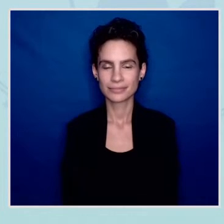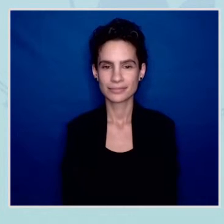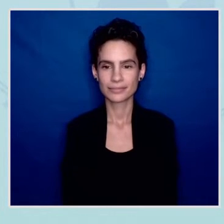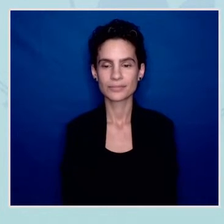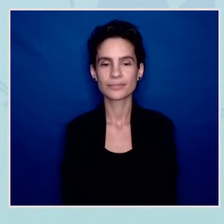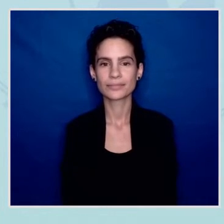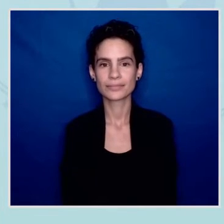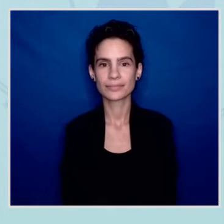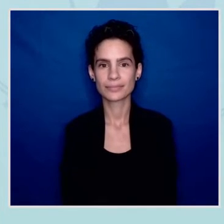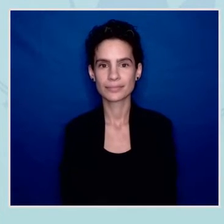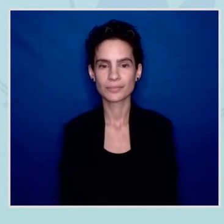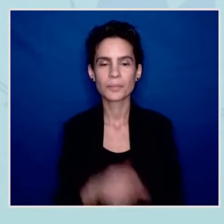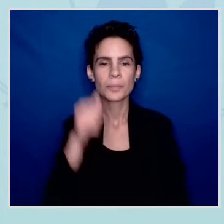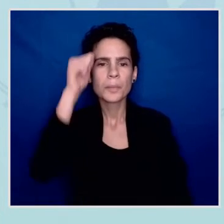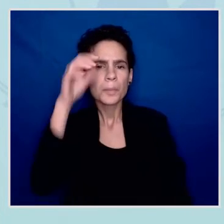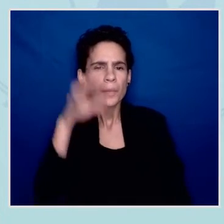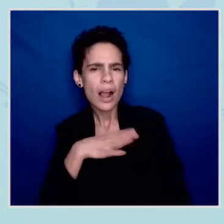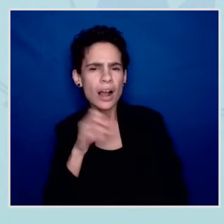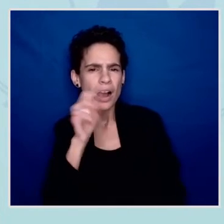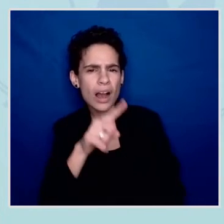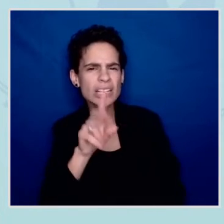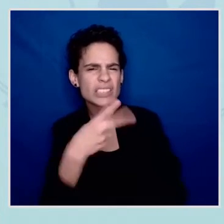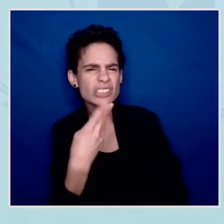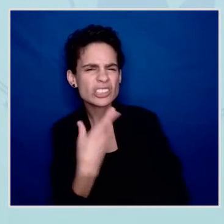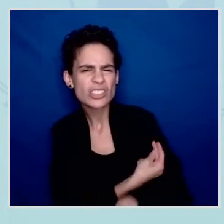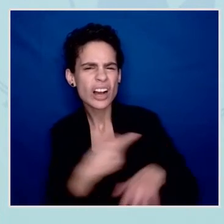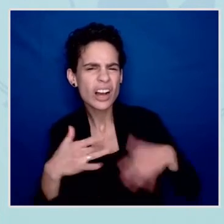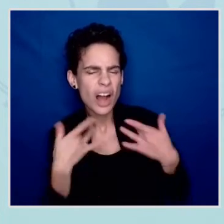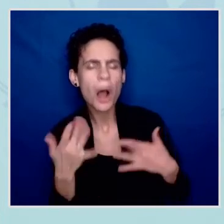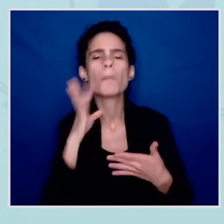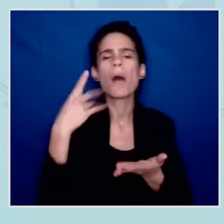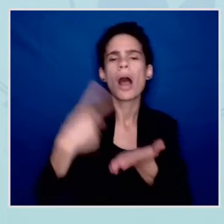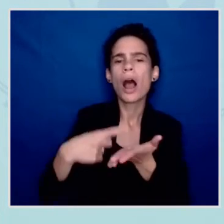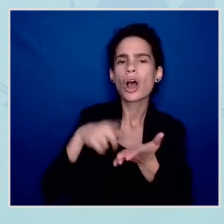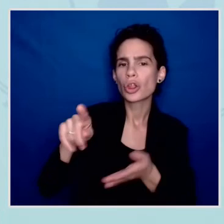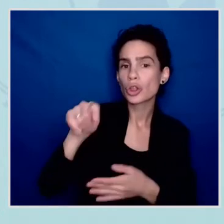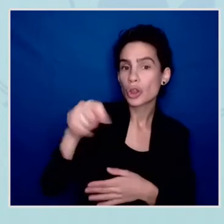THANK YOU. CAN'T GUARANTEE EVERYBODY